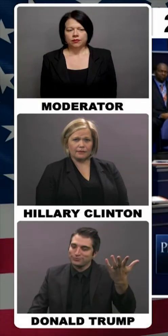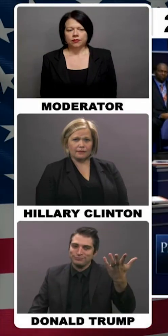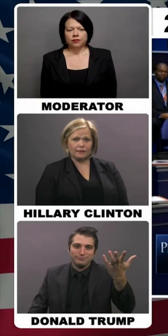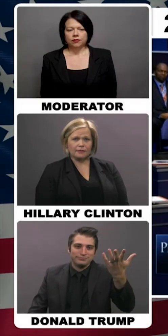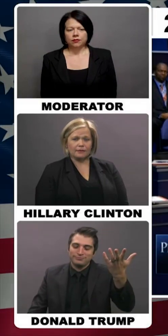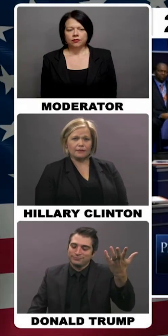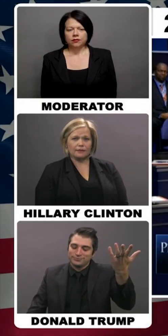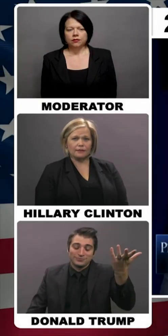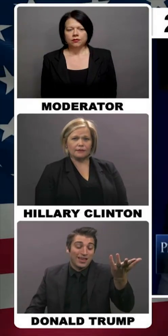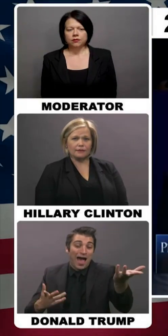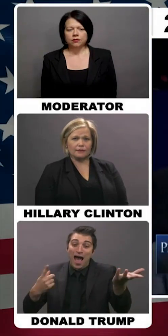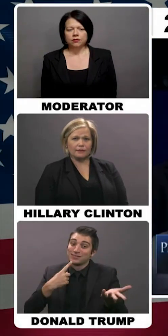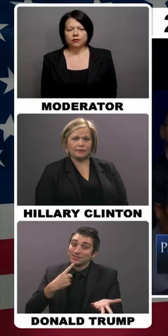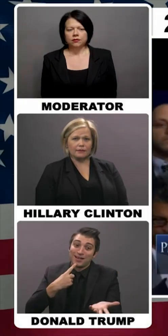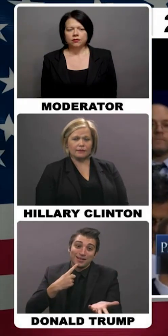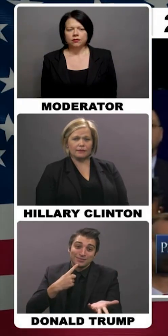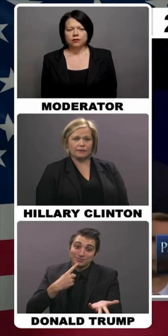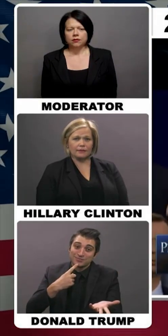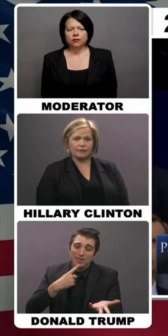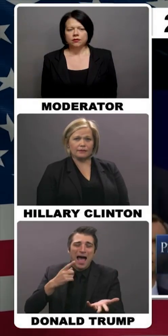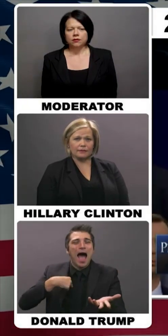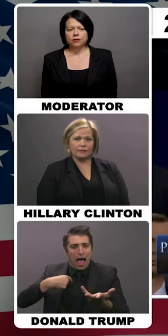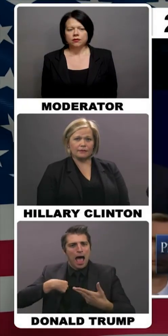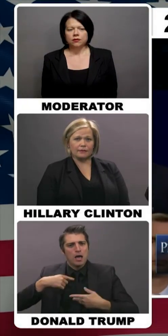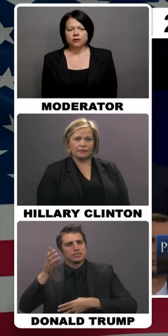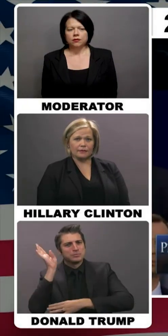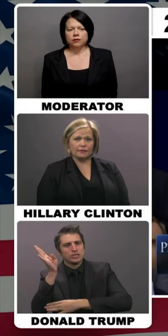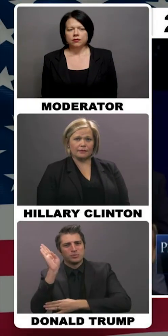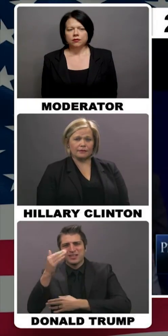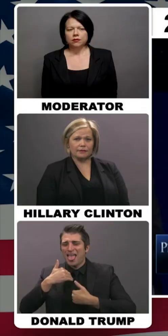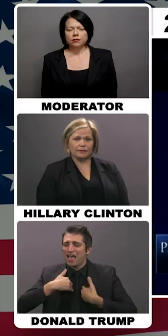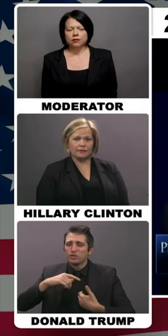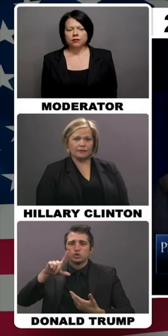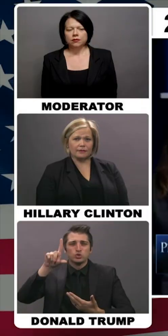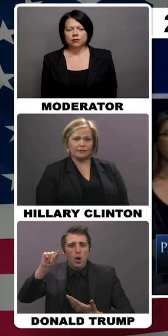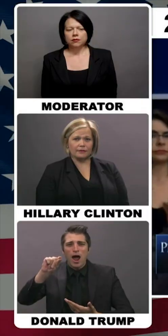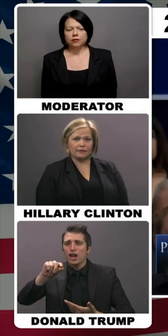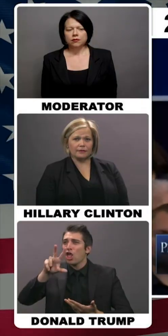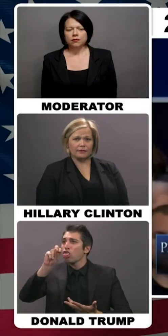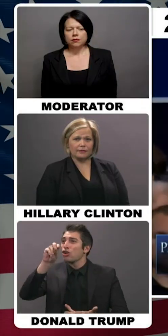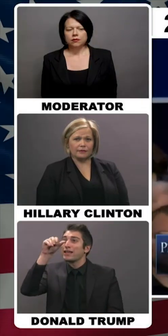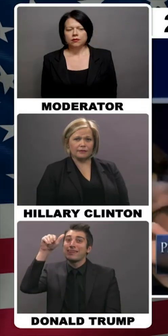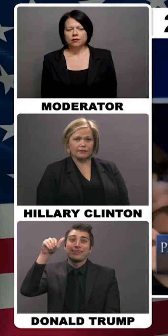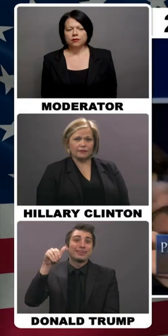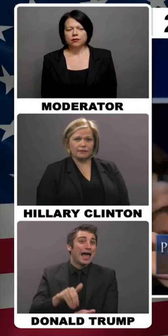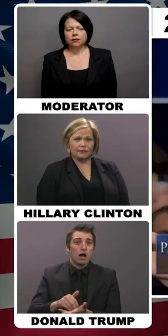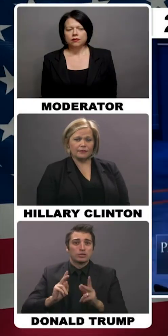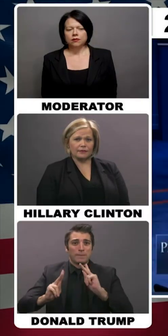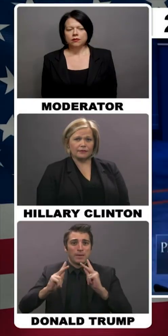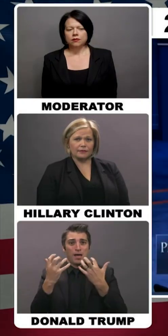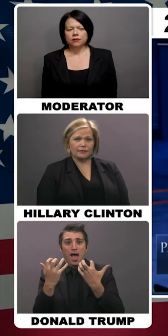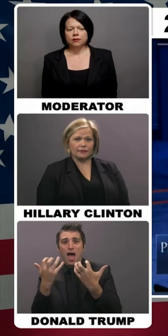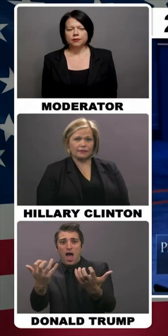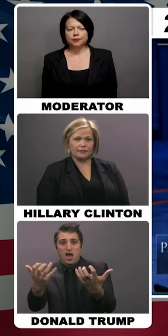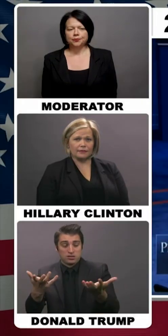and I've been saying at big speeches where I have 20 and 30,000 people. What do you have to lose? It can't get any worse.